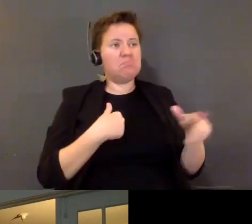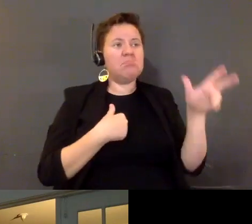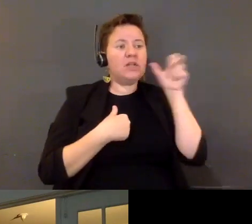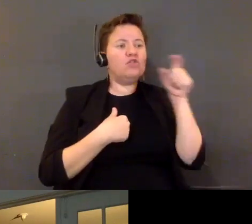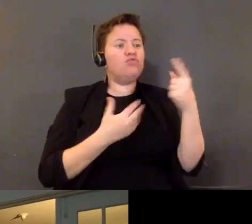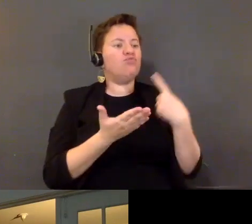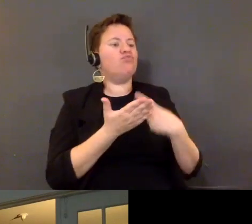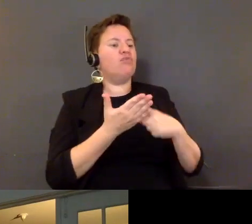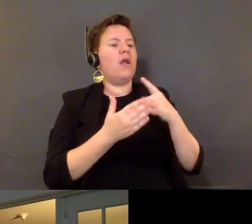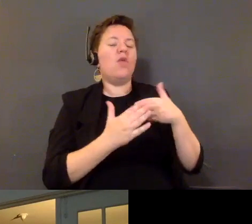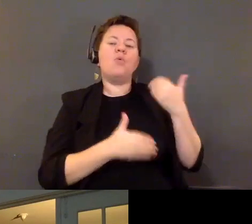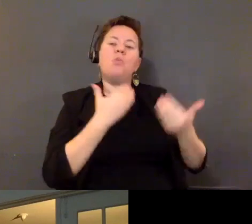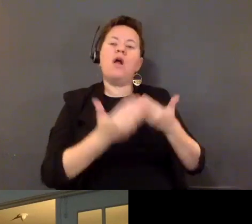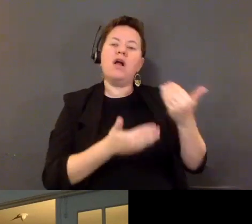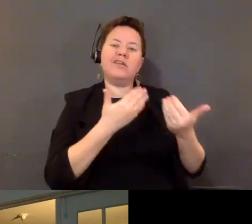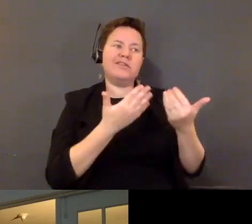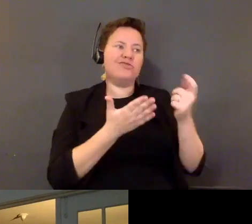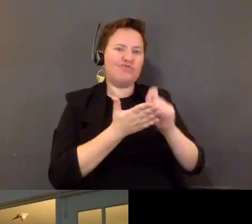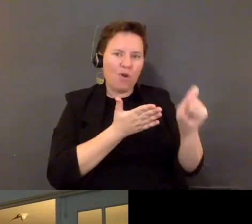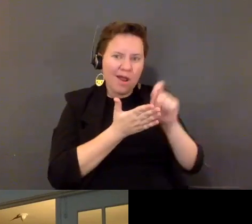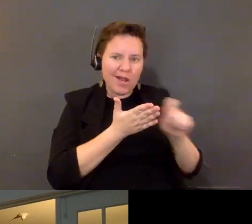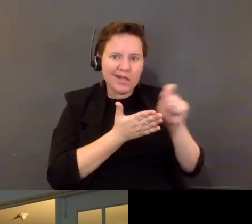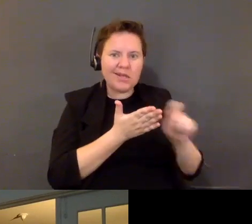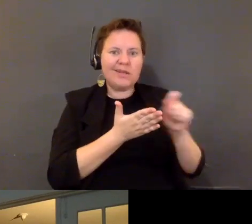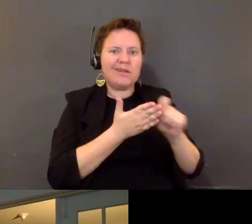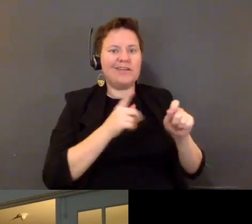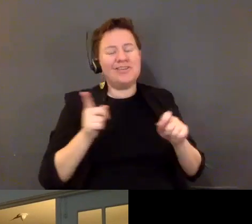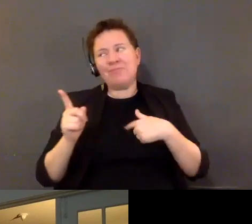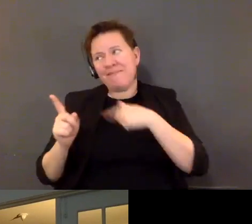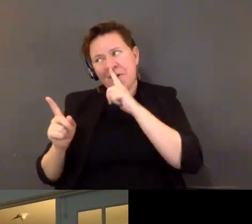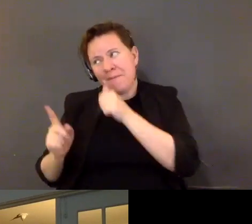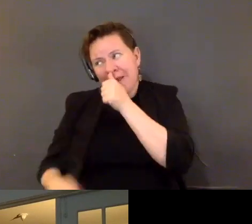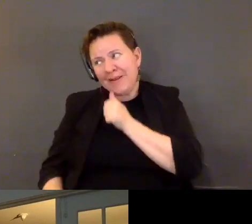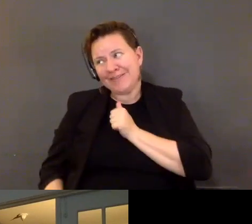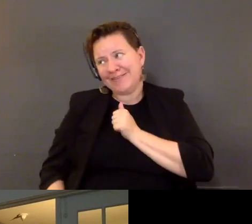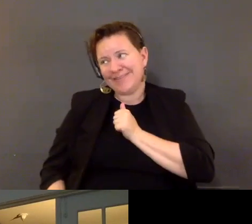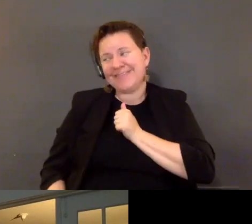writing your book while you've been working on it you've been very patient we've had a lot of